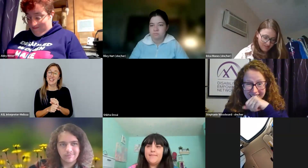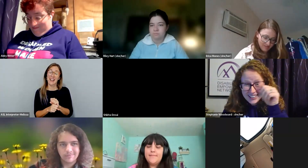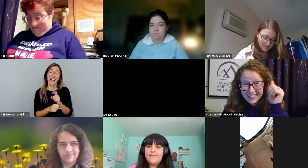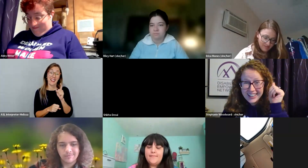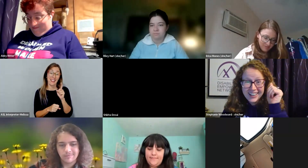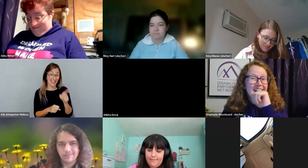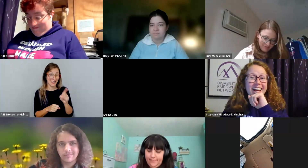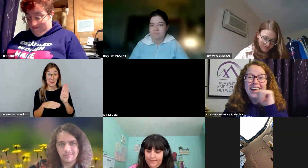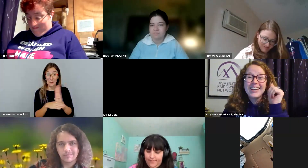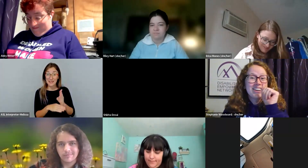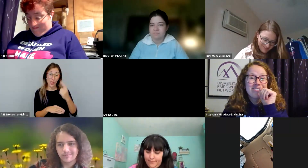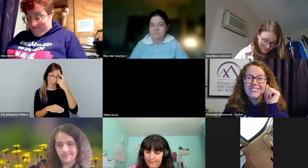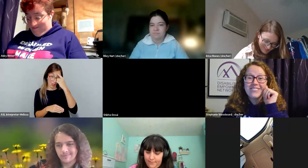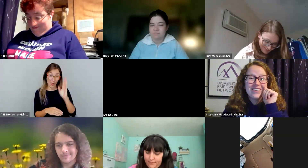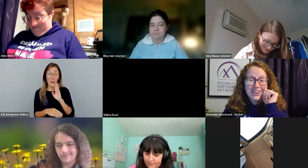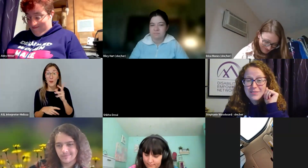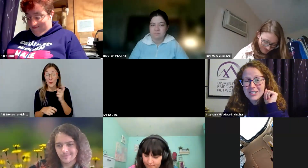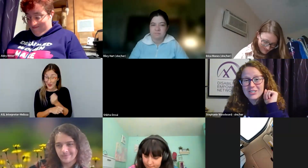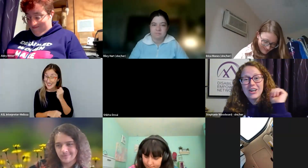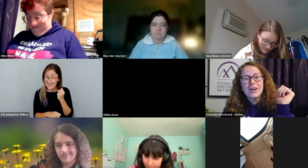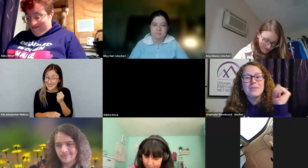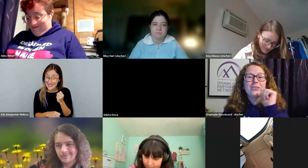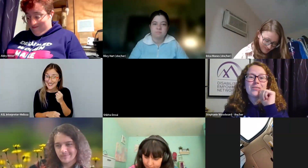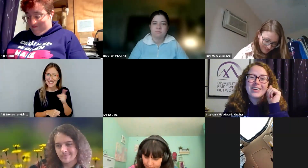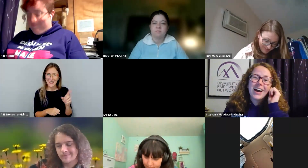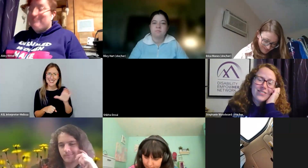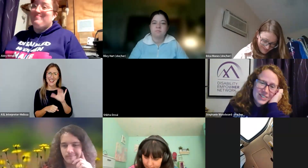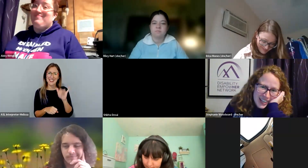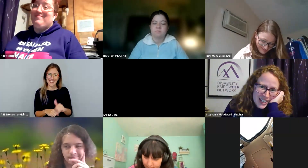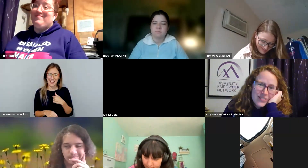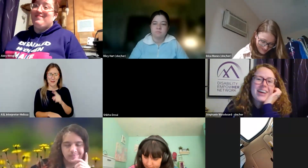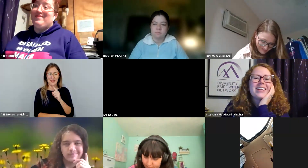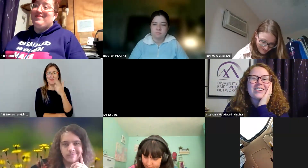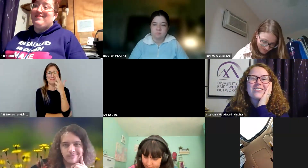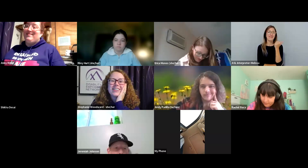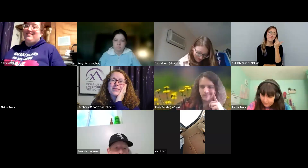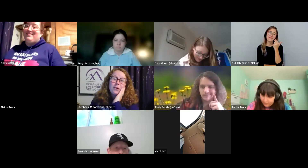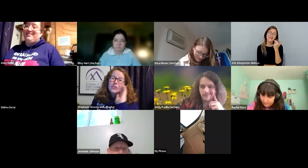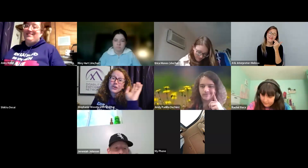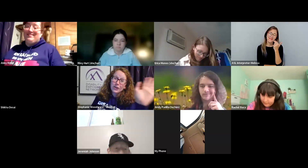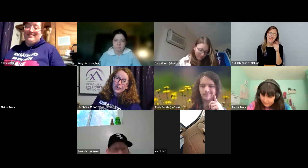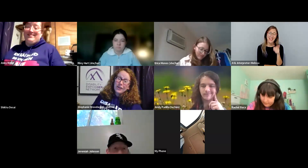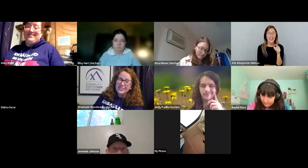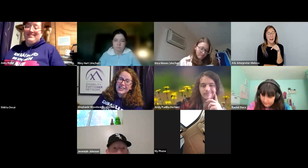through anybody's kitchen. This is a very real case from Rochester New York who very truly tried to defend this case and thought they were going